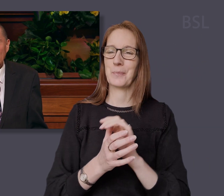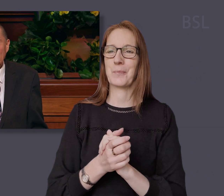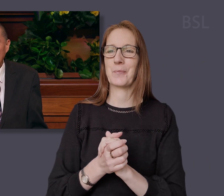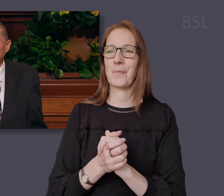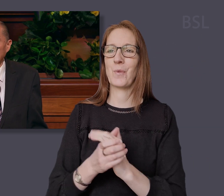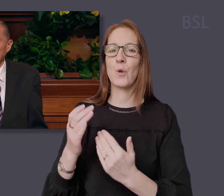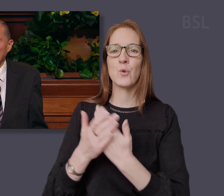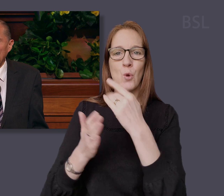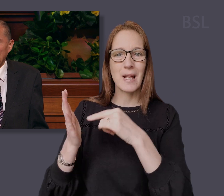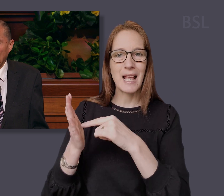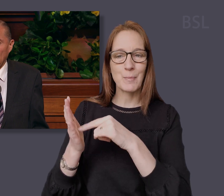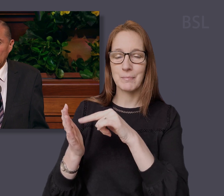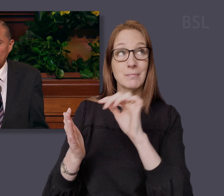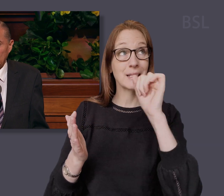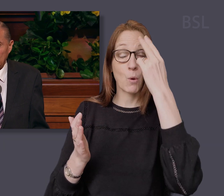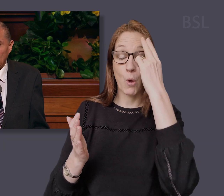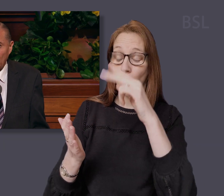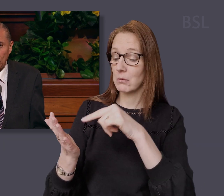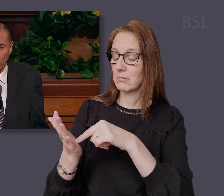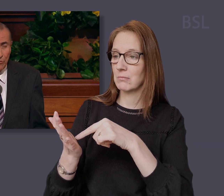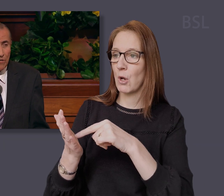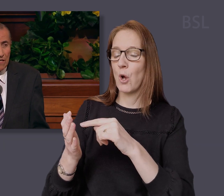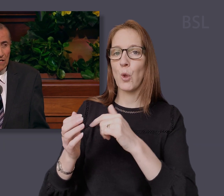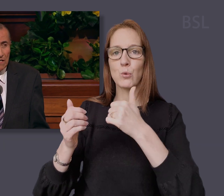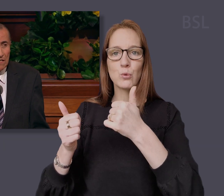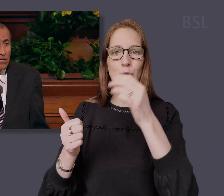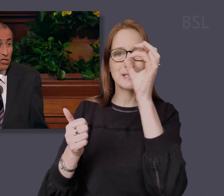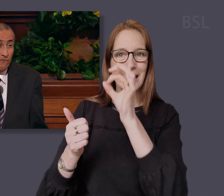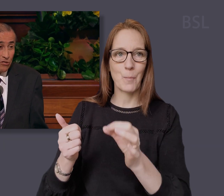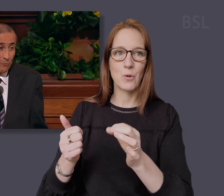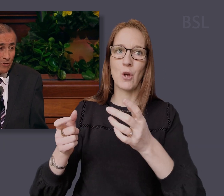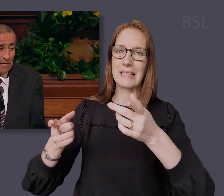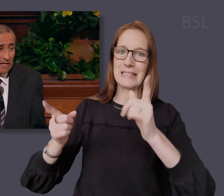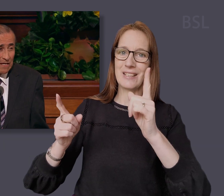In the New Testament, He is called the “great shepherd,” the “chief Shepherd,”